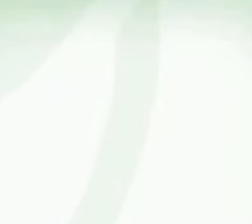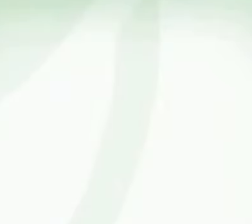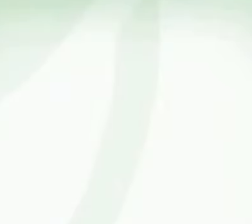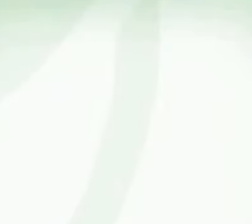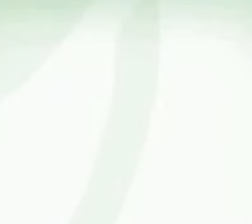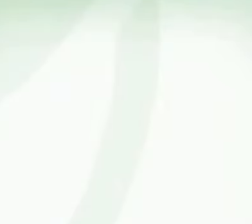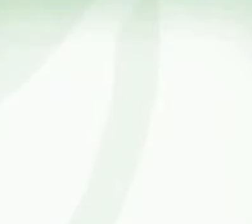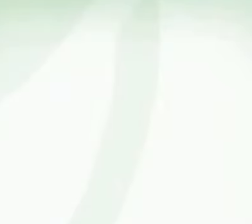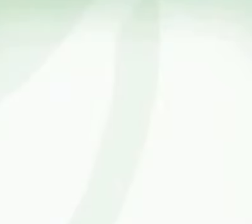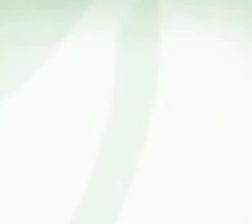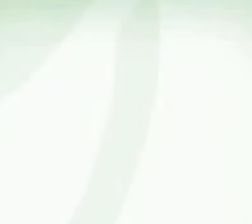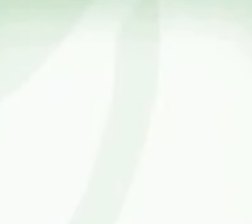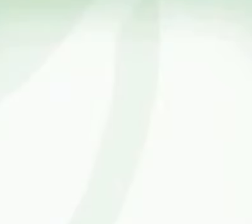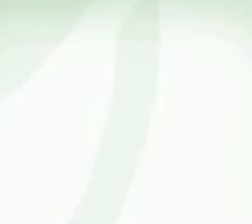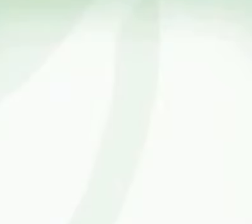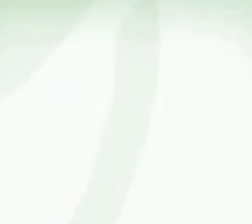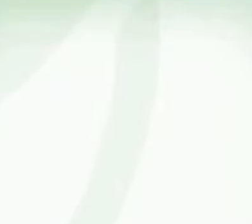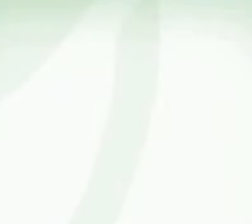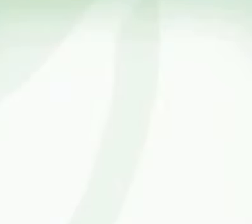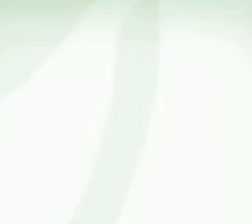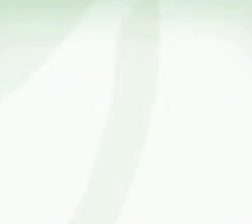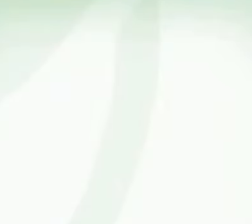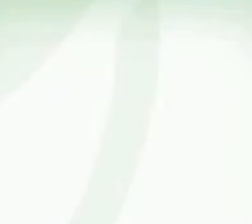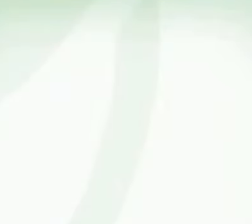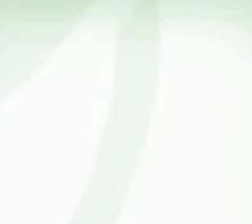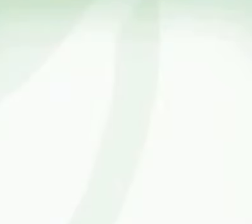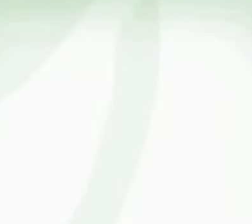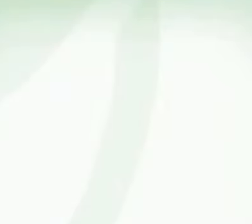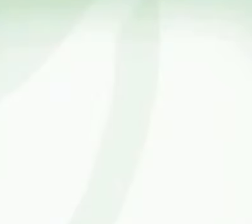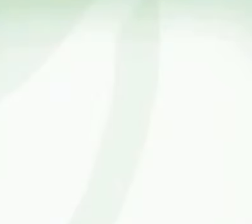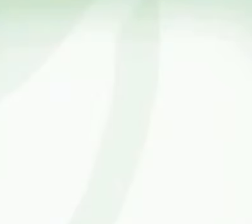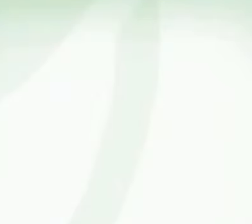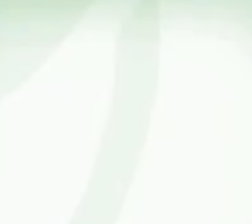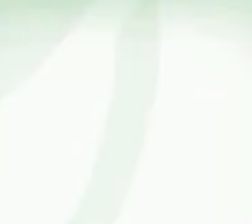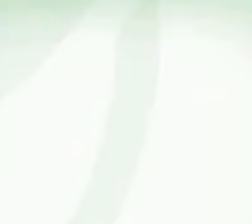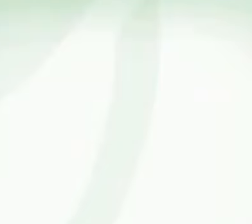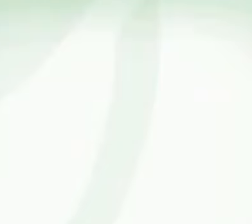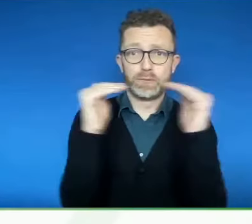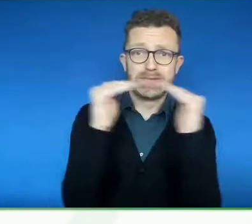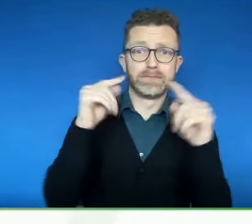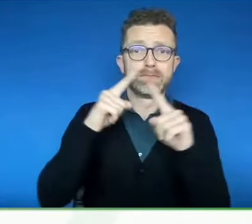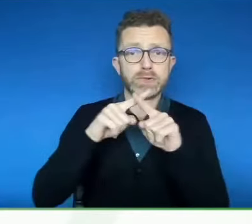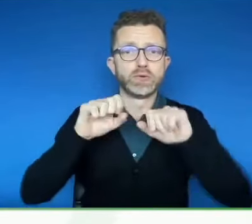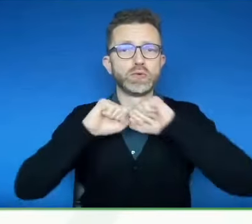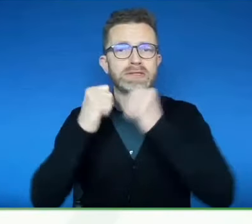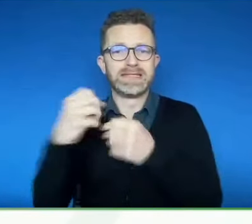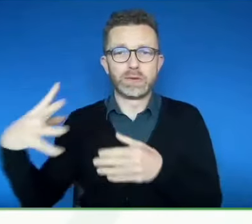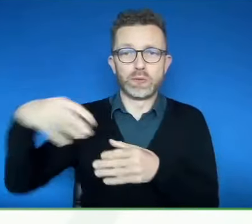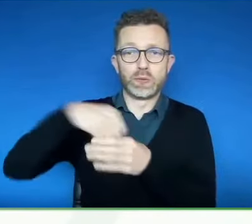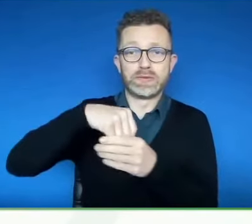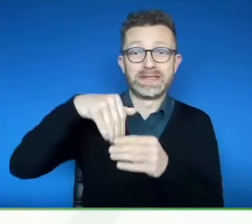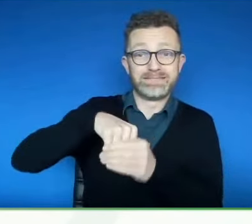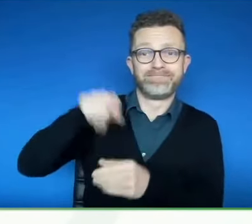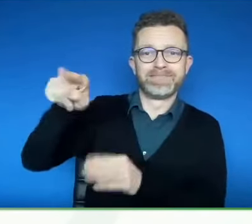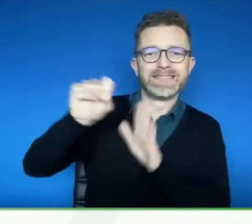using this. Hi everyone.